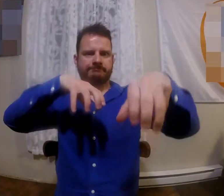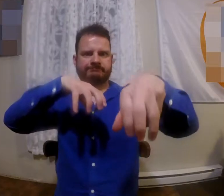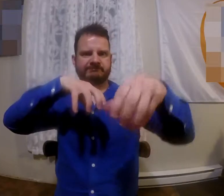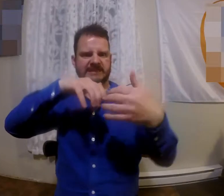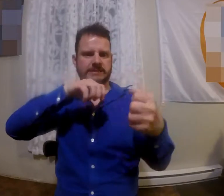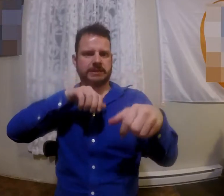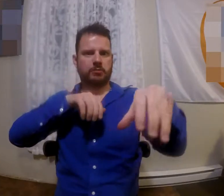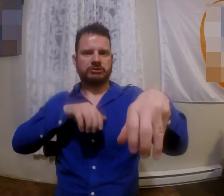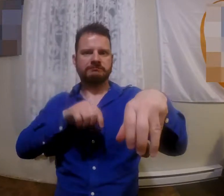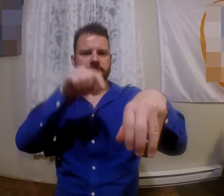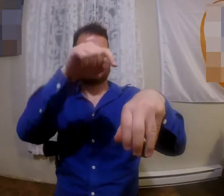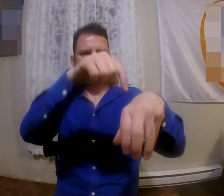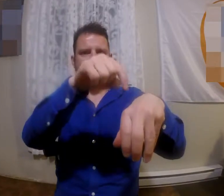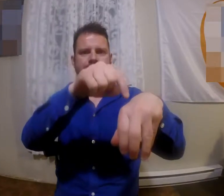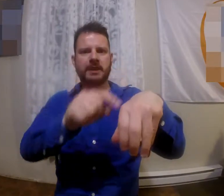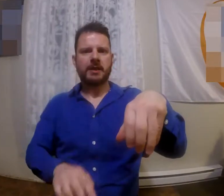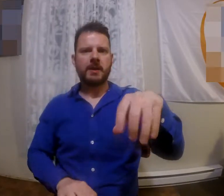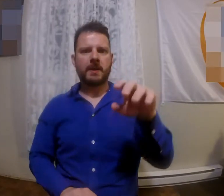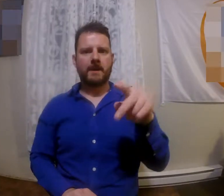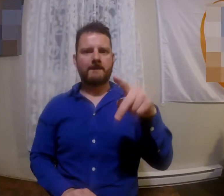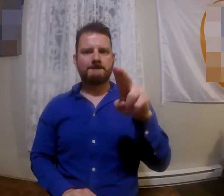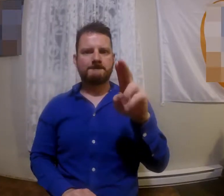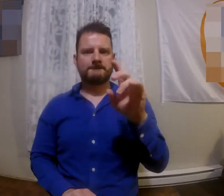the puffins were on the other cliff further away from us.